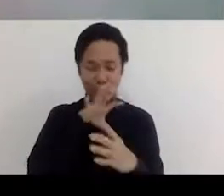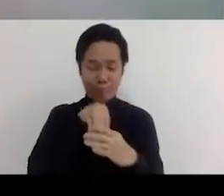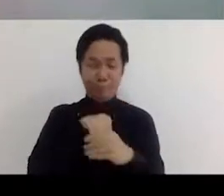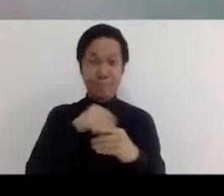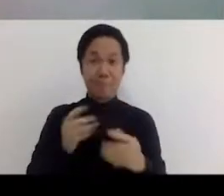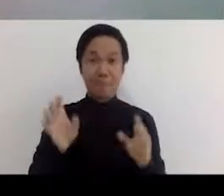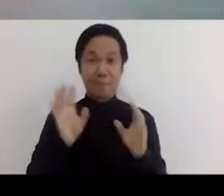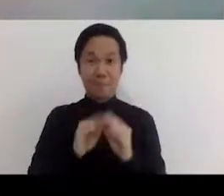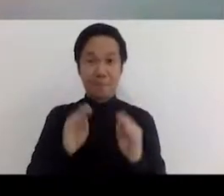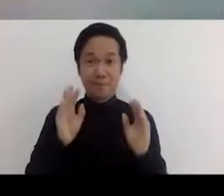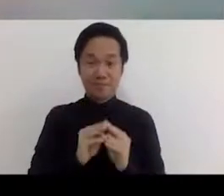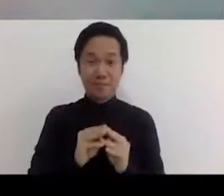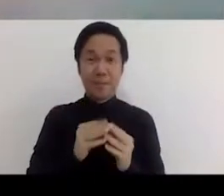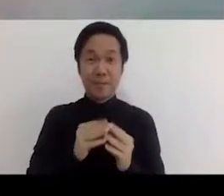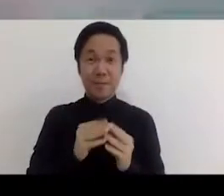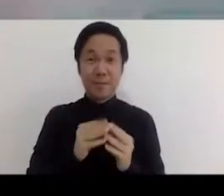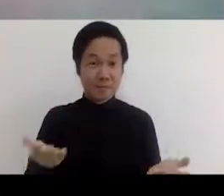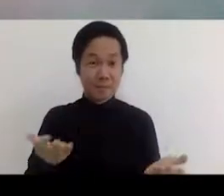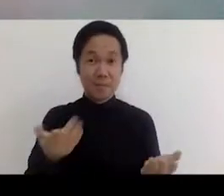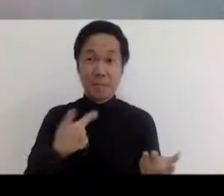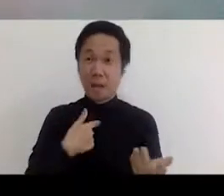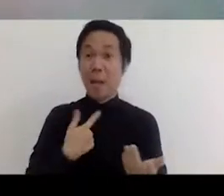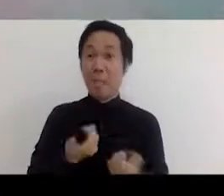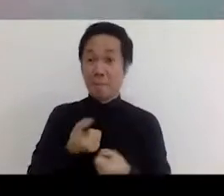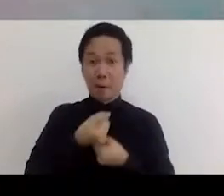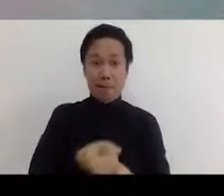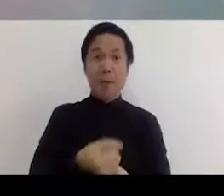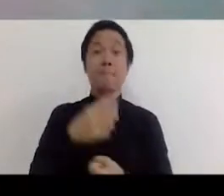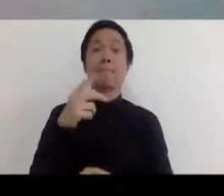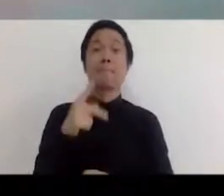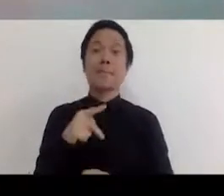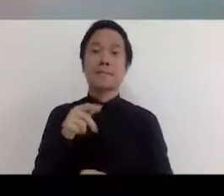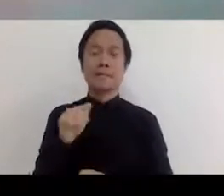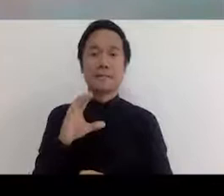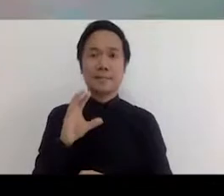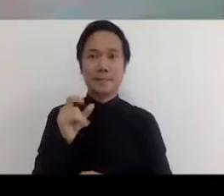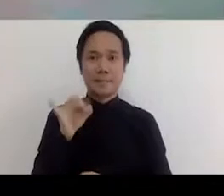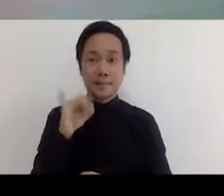For the Pacific Disability Forum, prior to COVID-19,